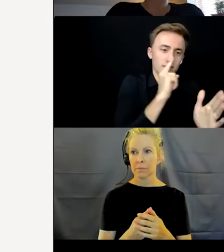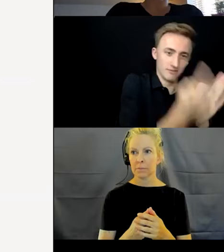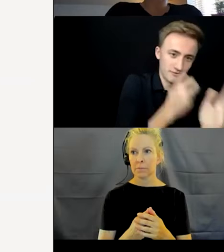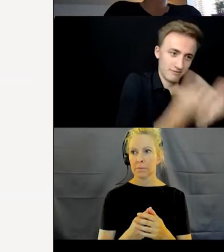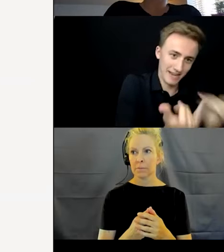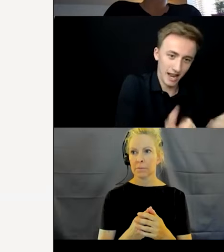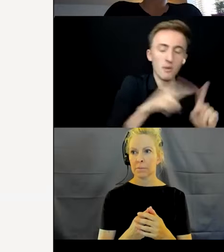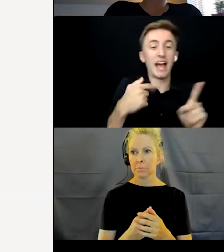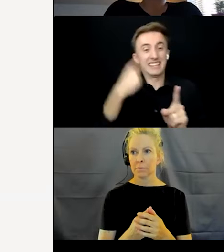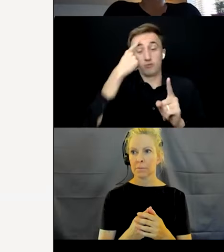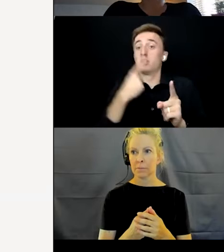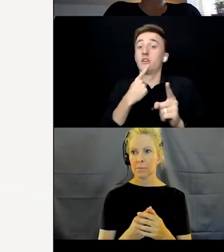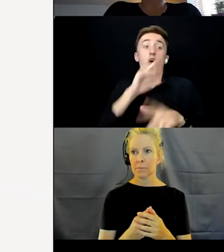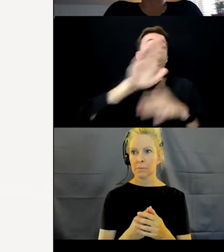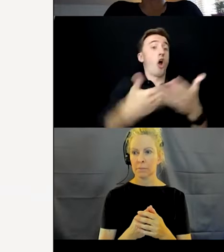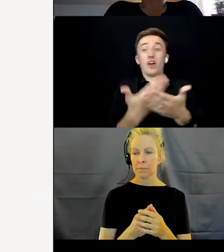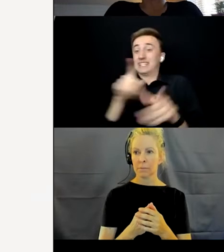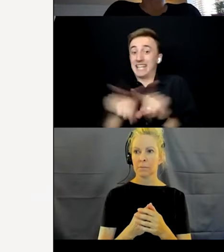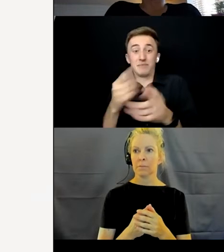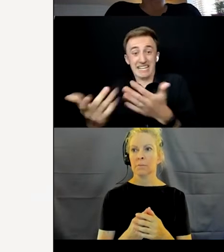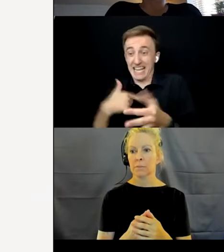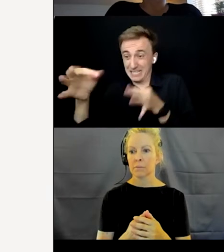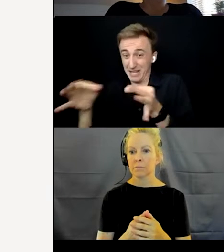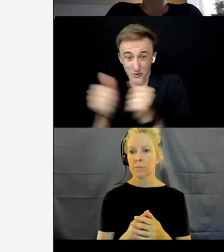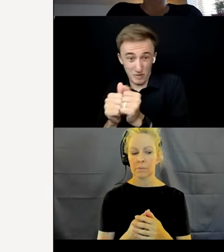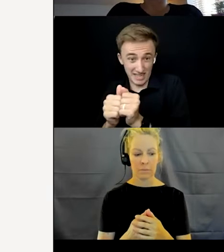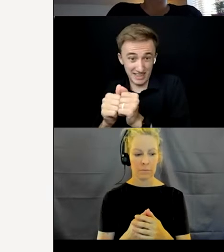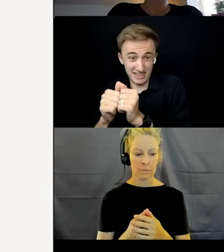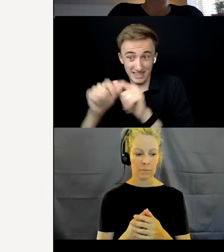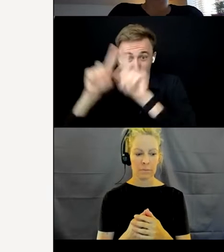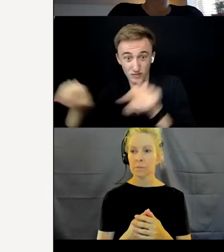all of the same things I'm about to explain to you and share with you apply very much to anyone